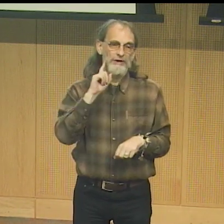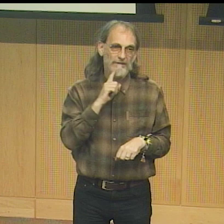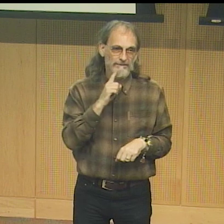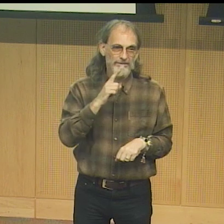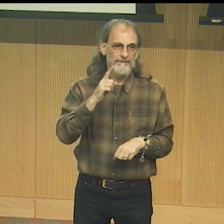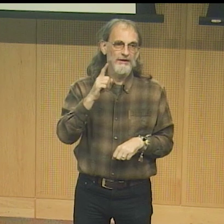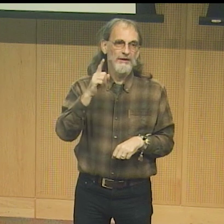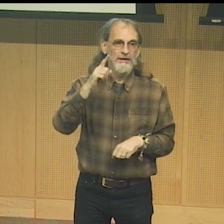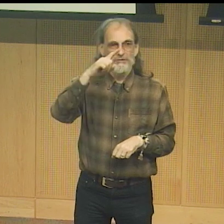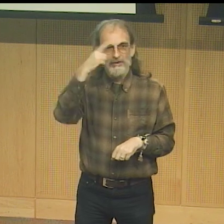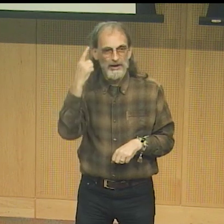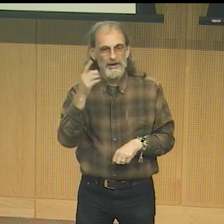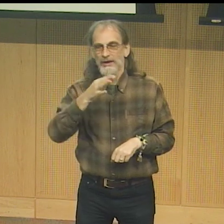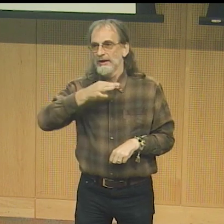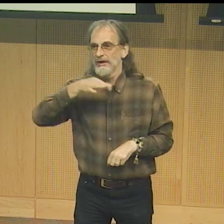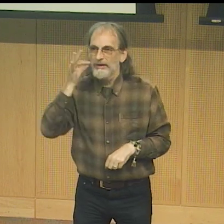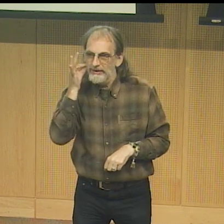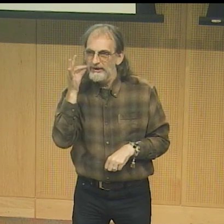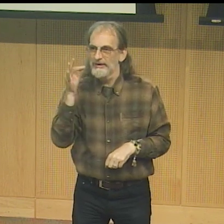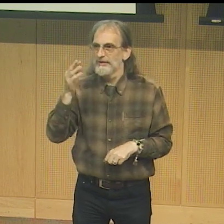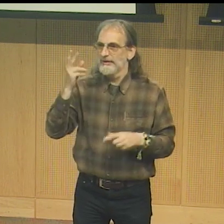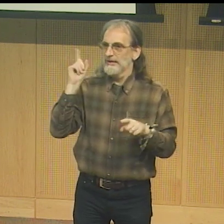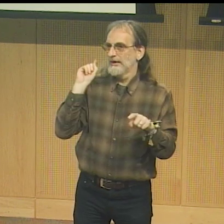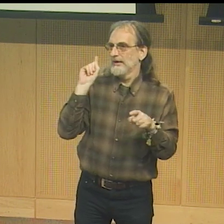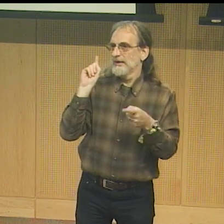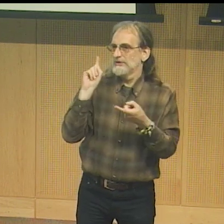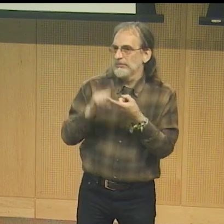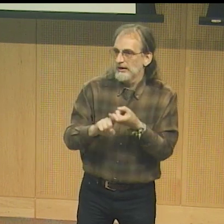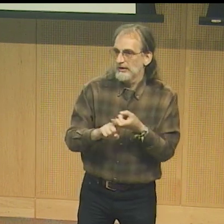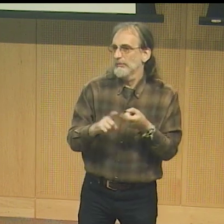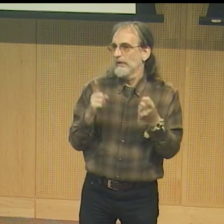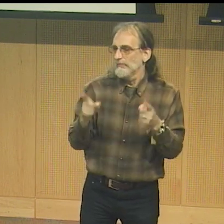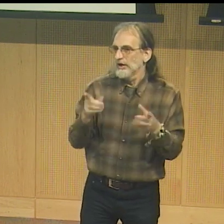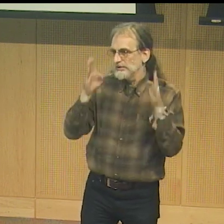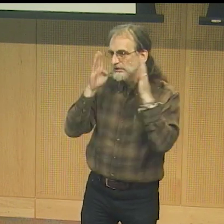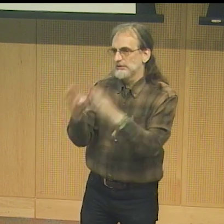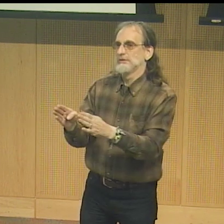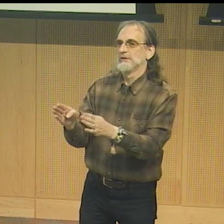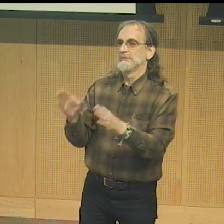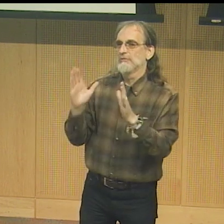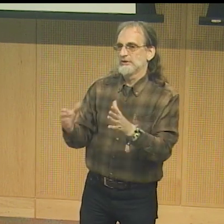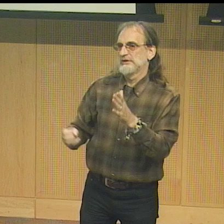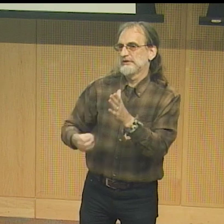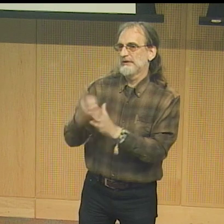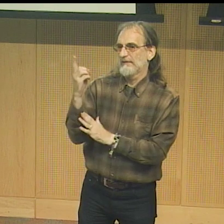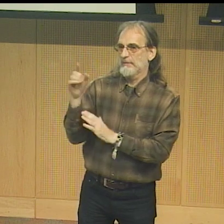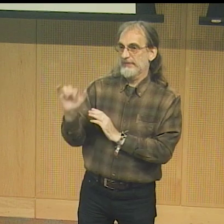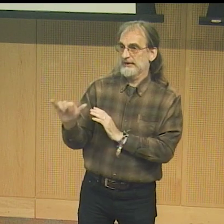and work collectively. Deaf blind, Deaf minorities, interpreters, parents,